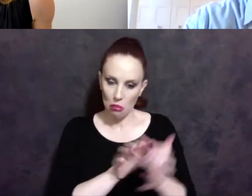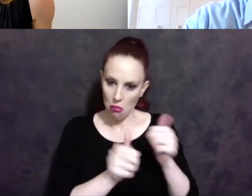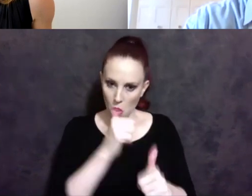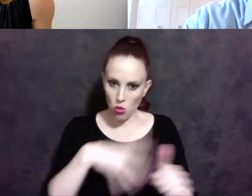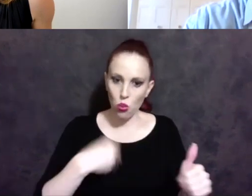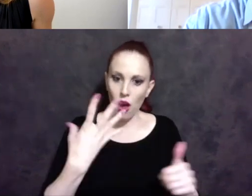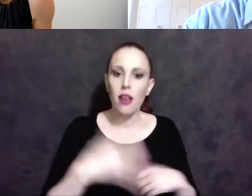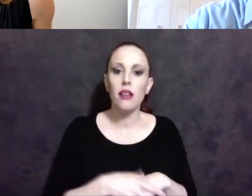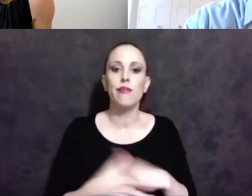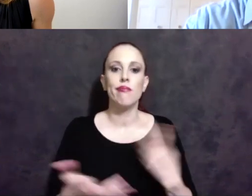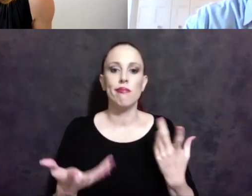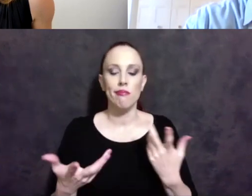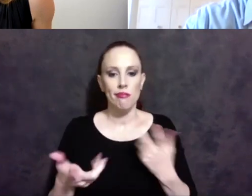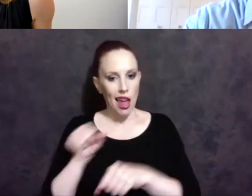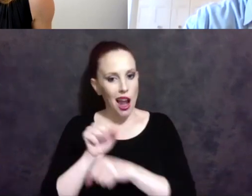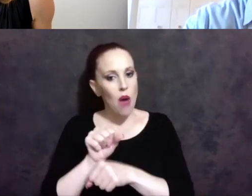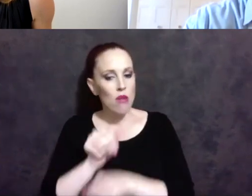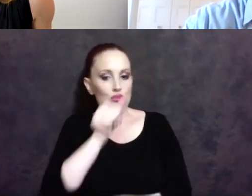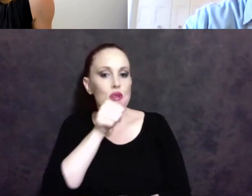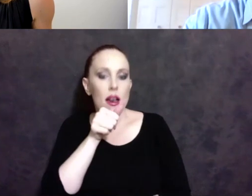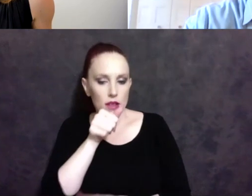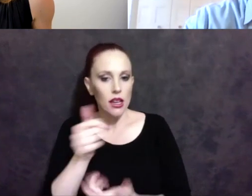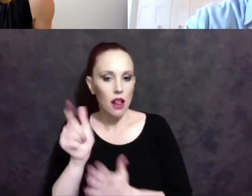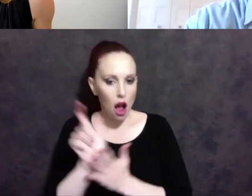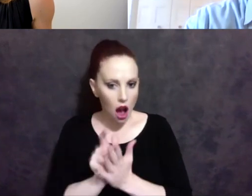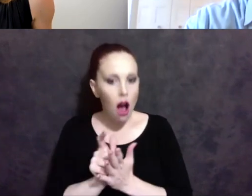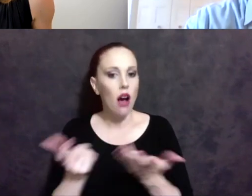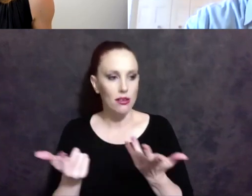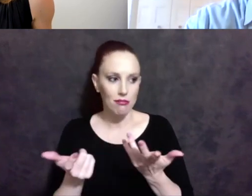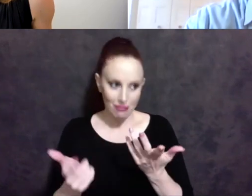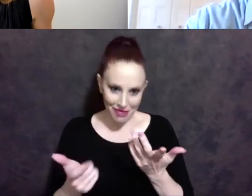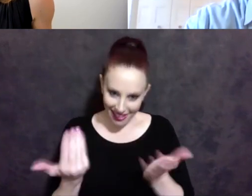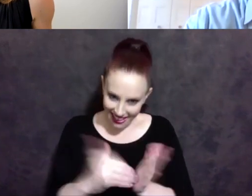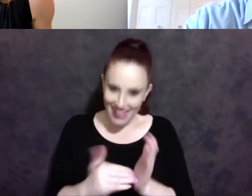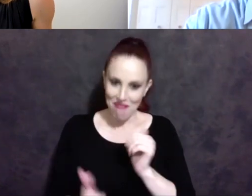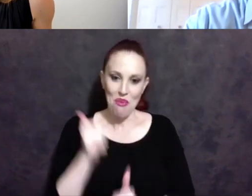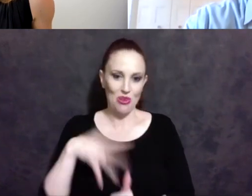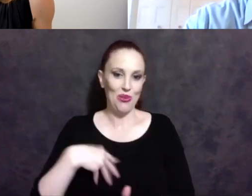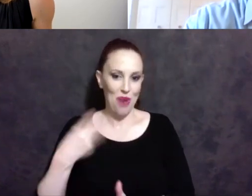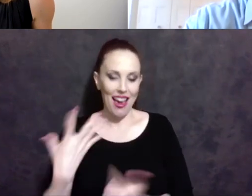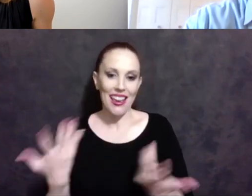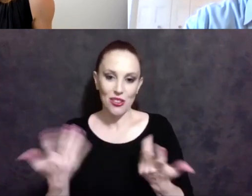worked in the private sector and in white environments so most of my life experiences